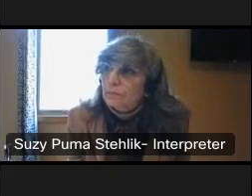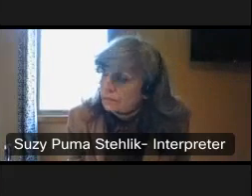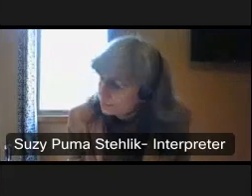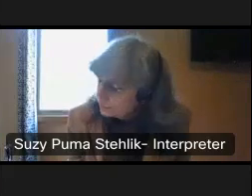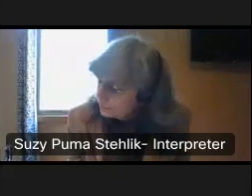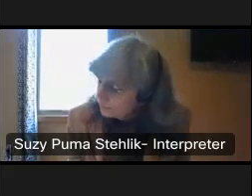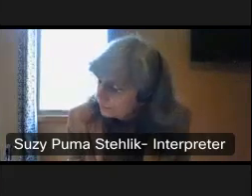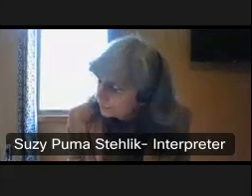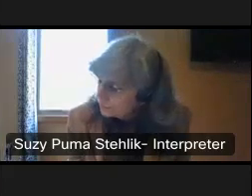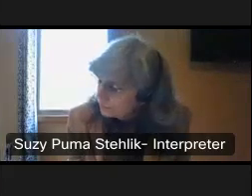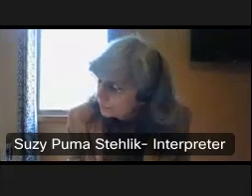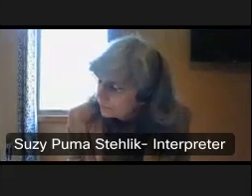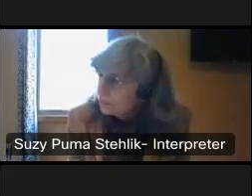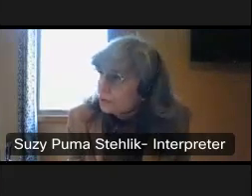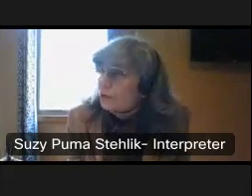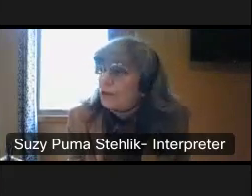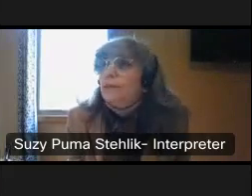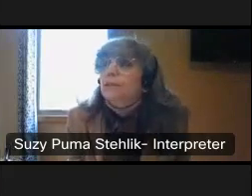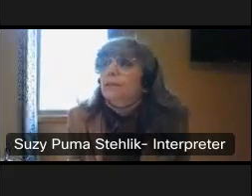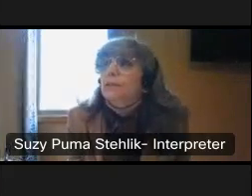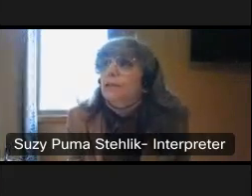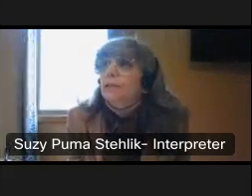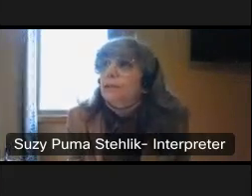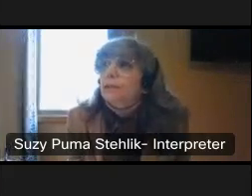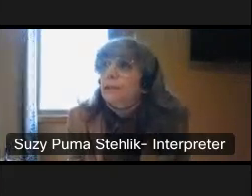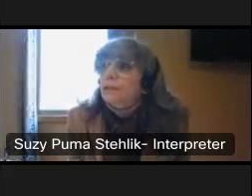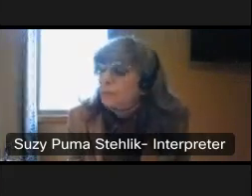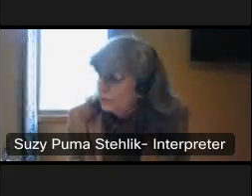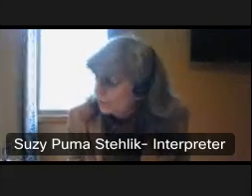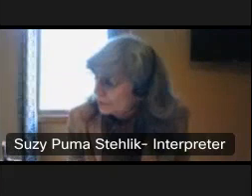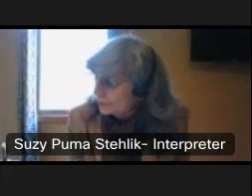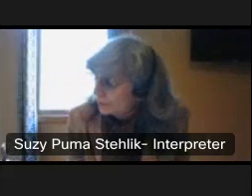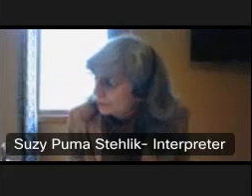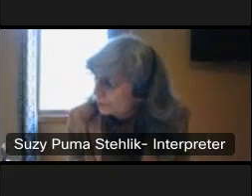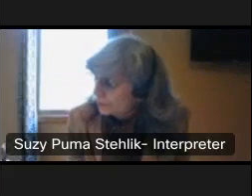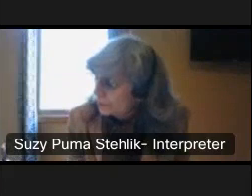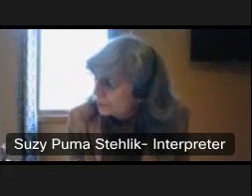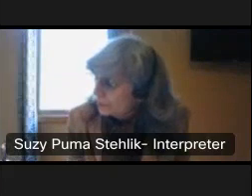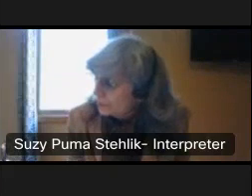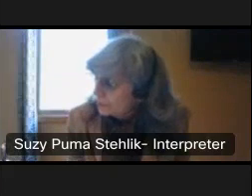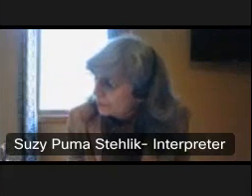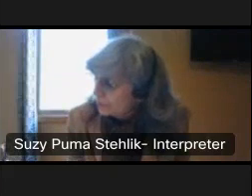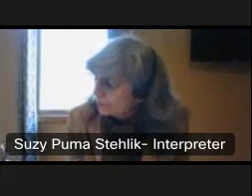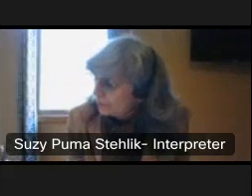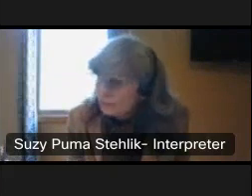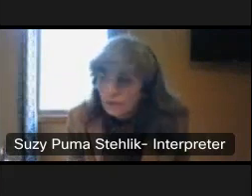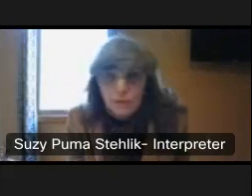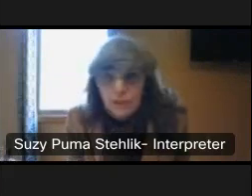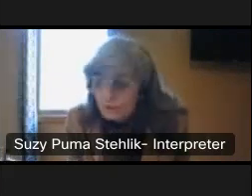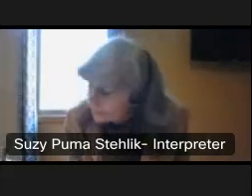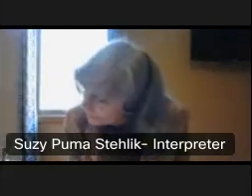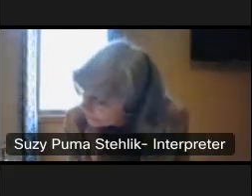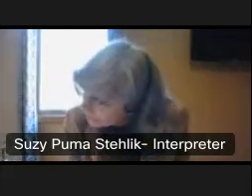The president is multiplex. Articular should division subsection.